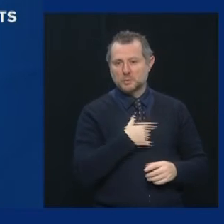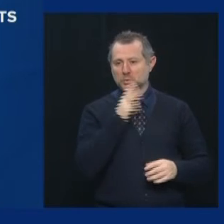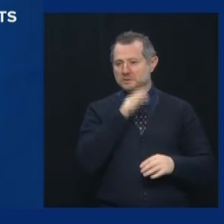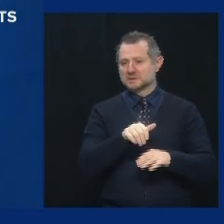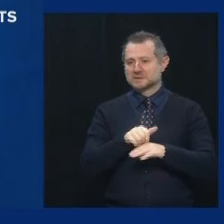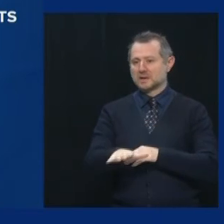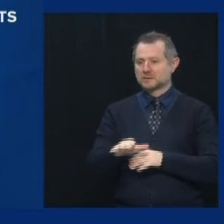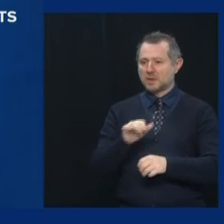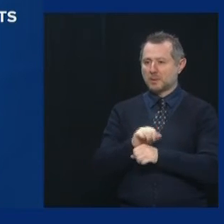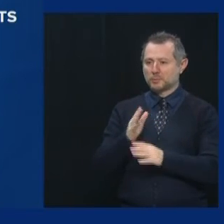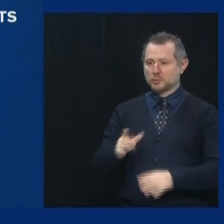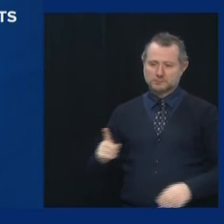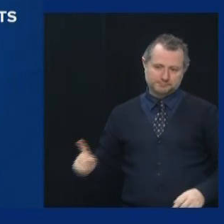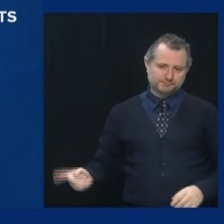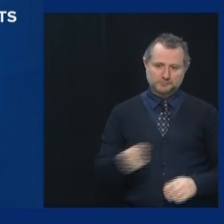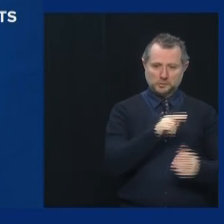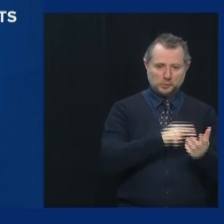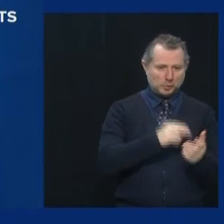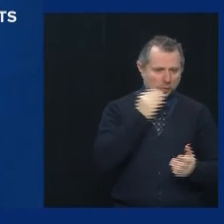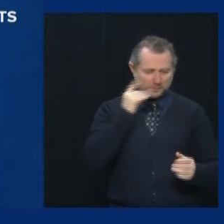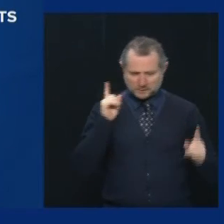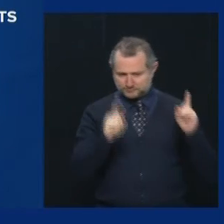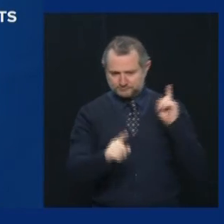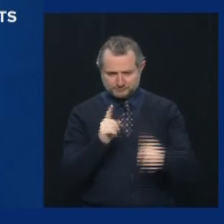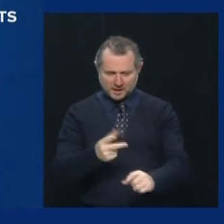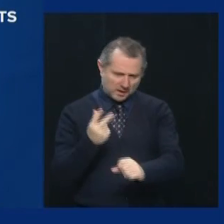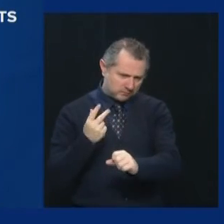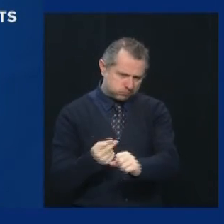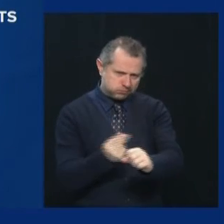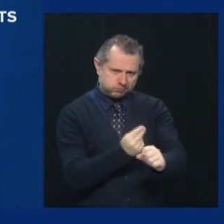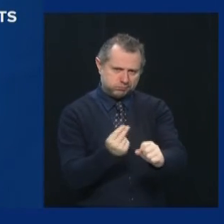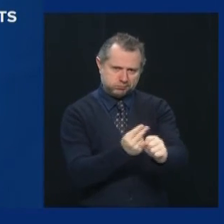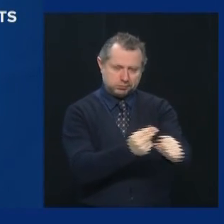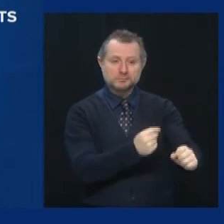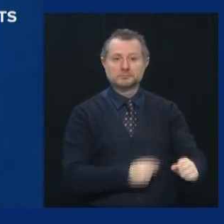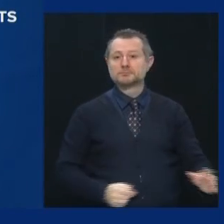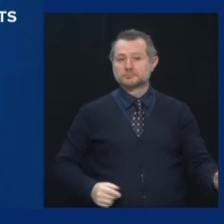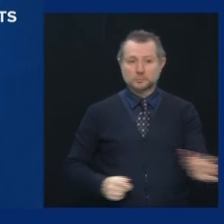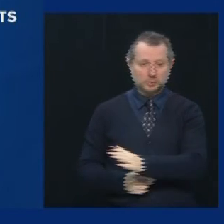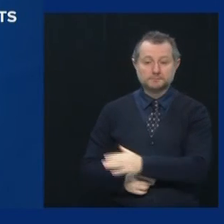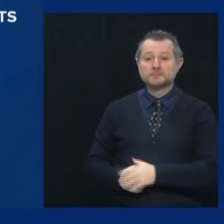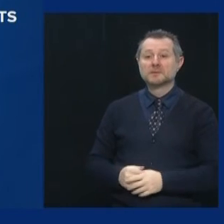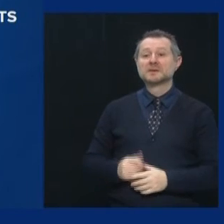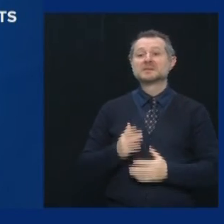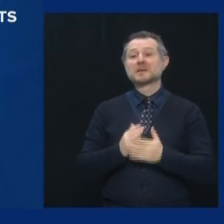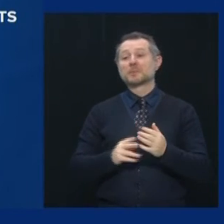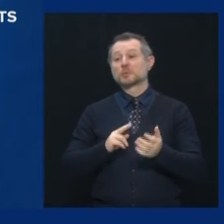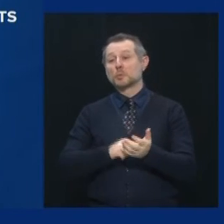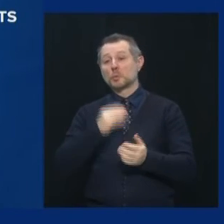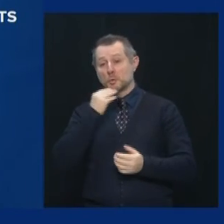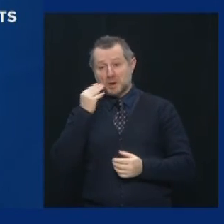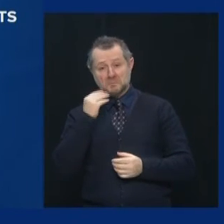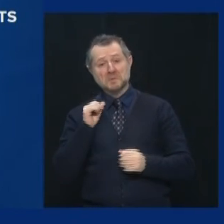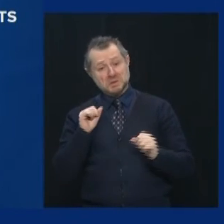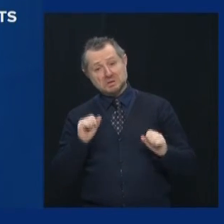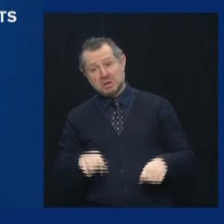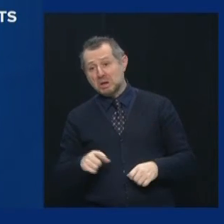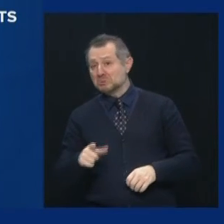AND THAT WILL BE EXPEDITED.